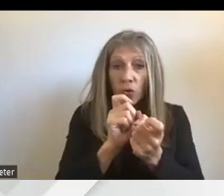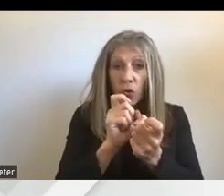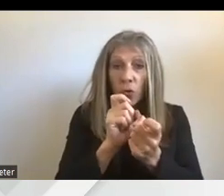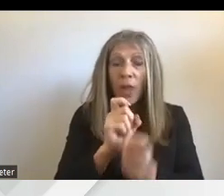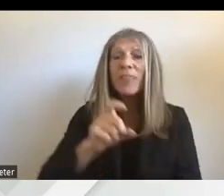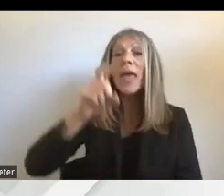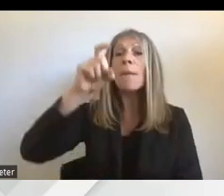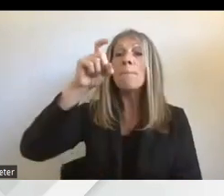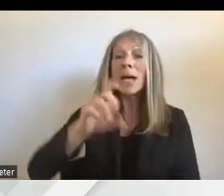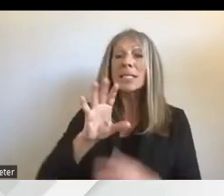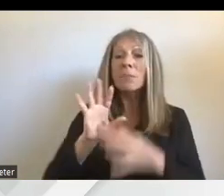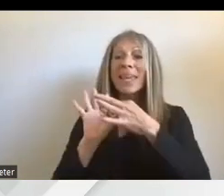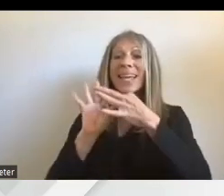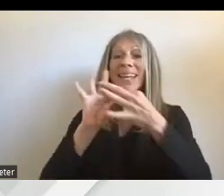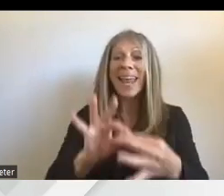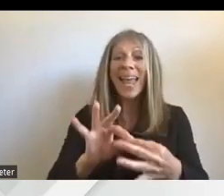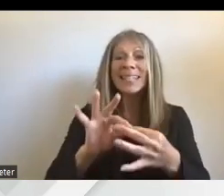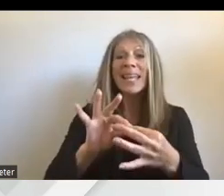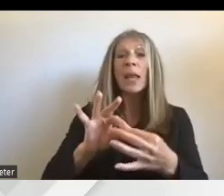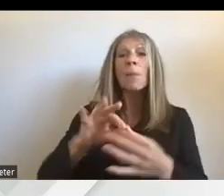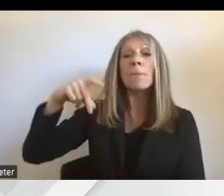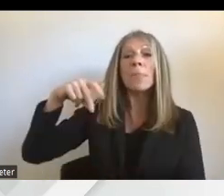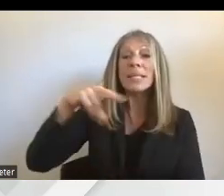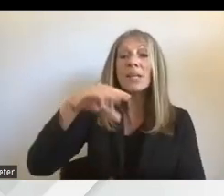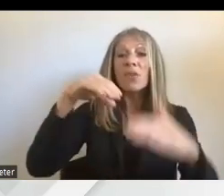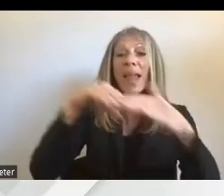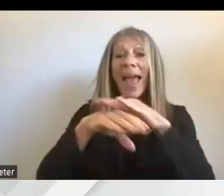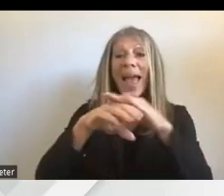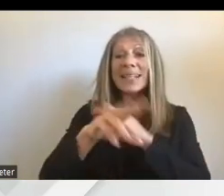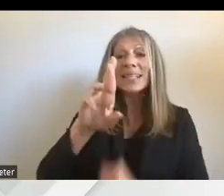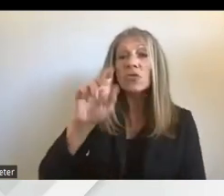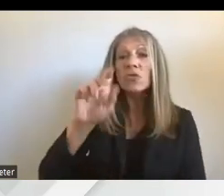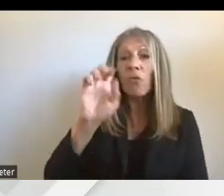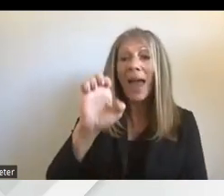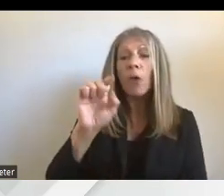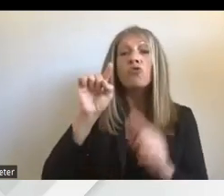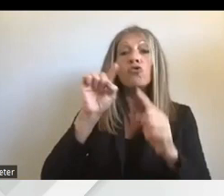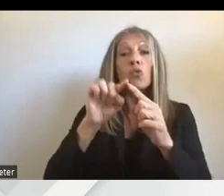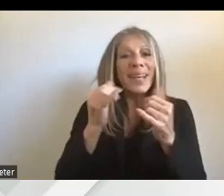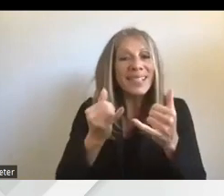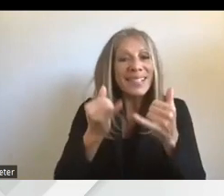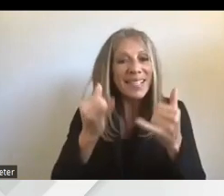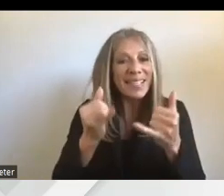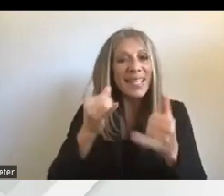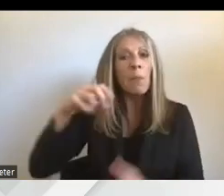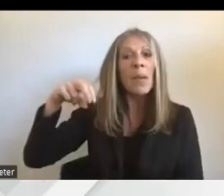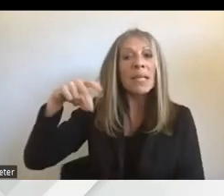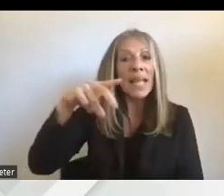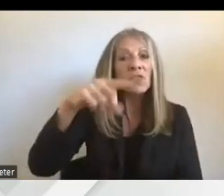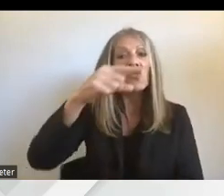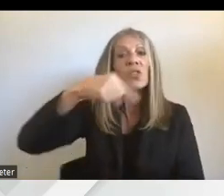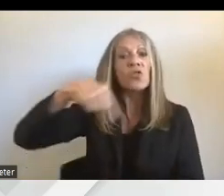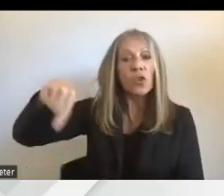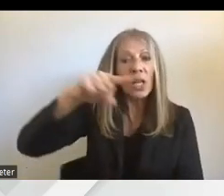they must be connected by a pedestrian access route to an existing pedestrian circulation path.